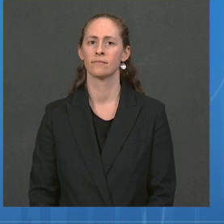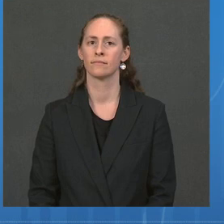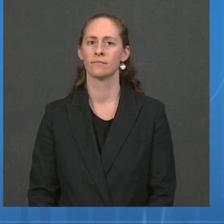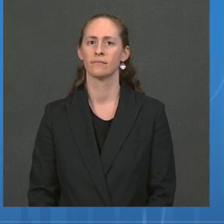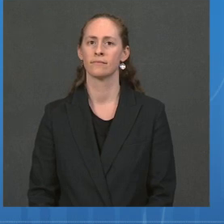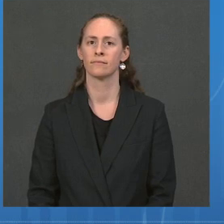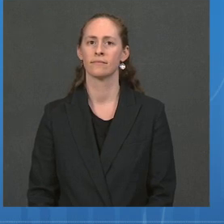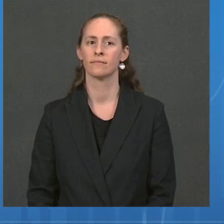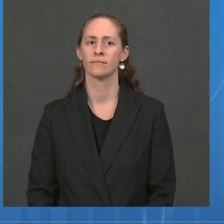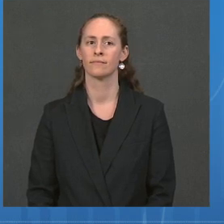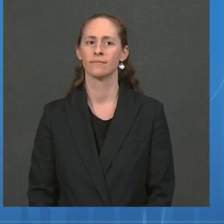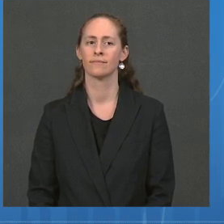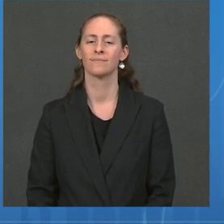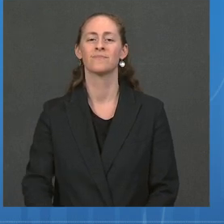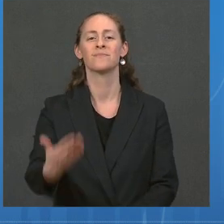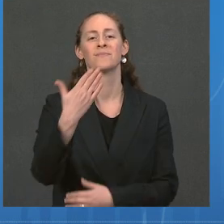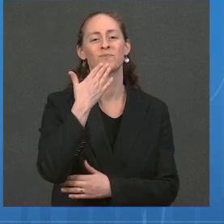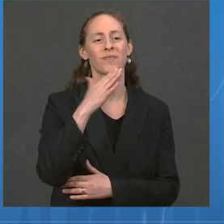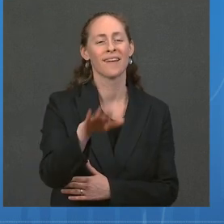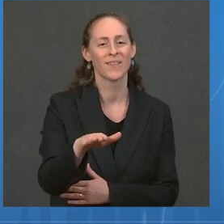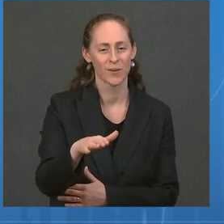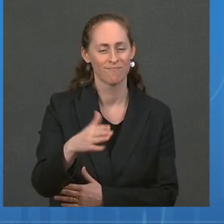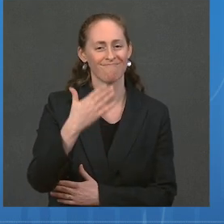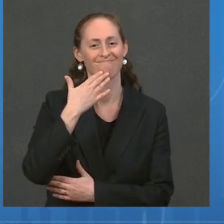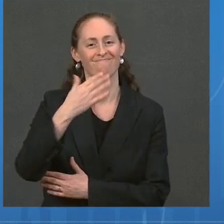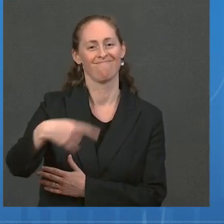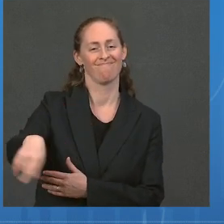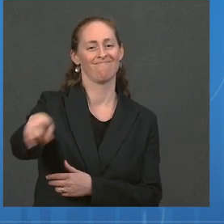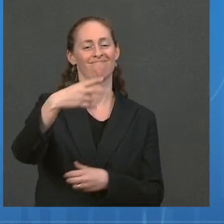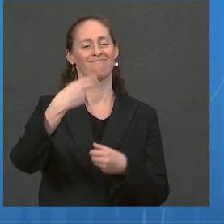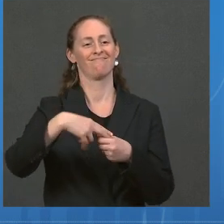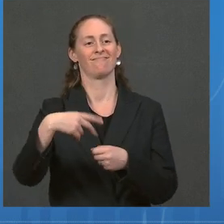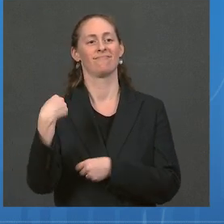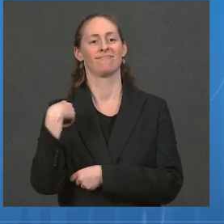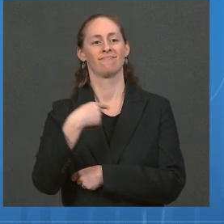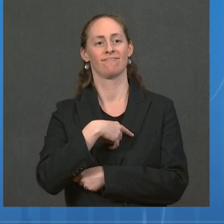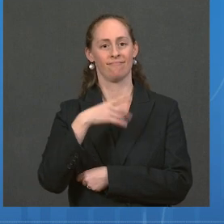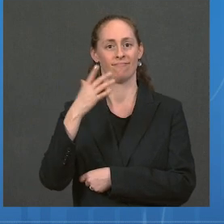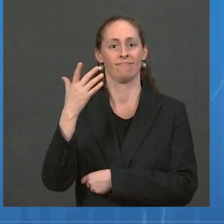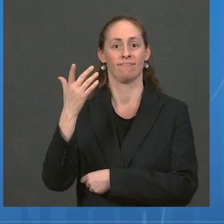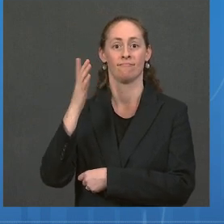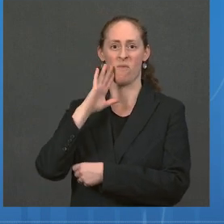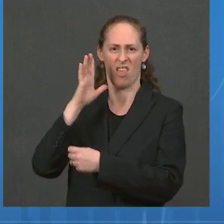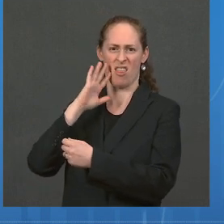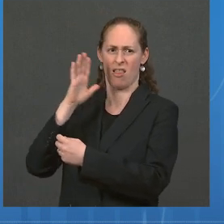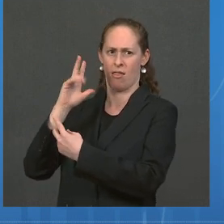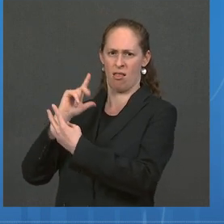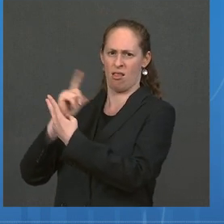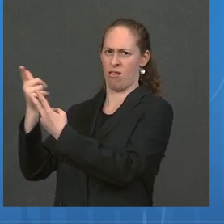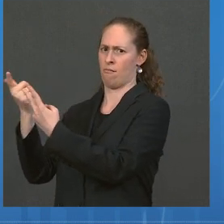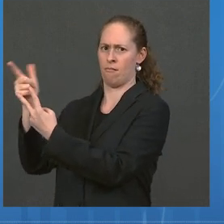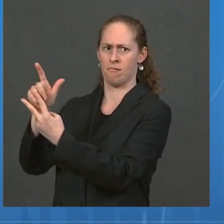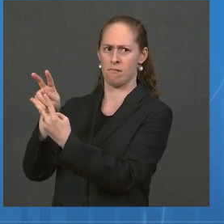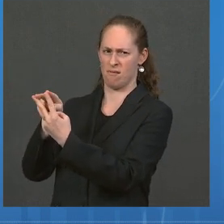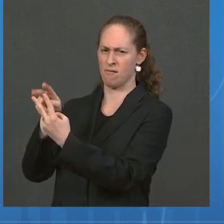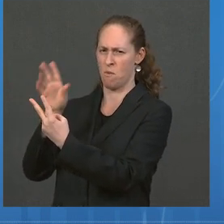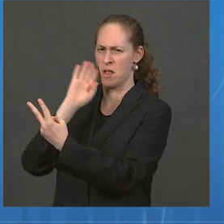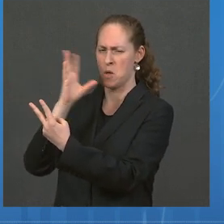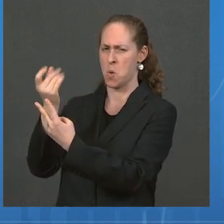Mr. Zients: Good afternoon, and thanks for joining us. Before I turn to Drs. Walensky and Fauci, I want to provide an important update